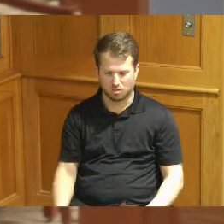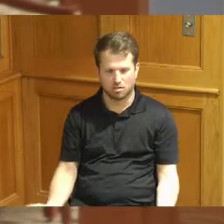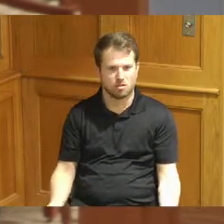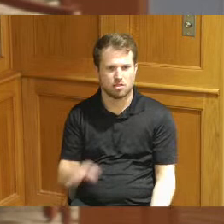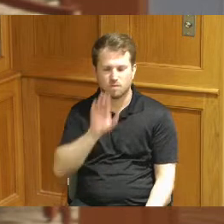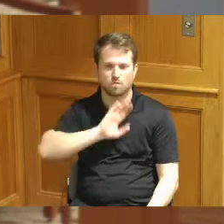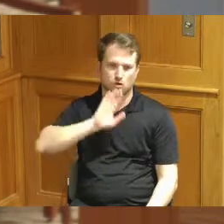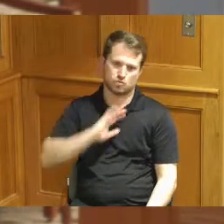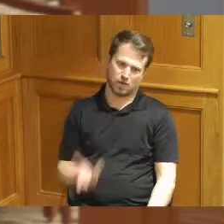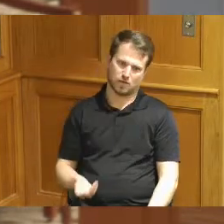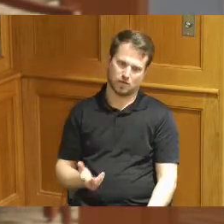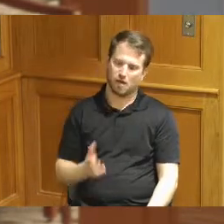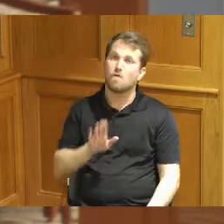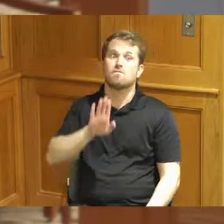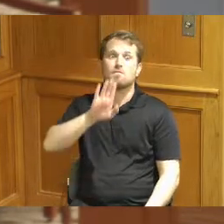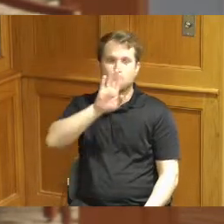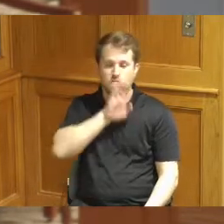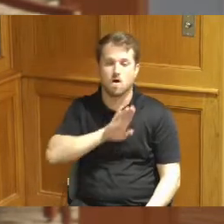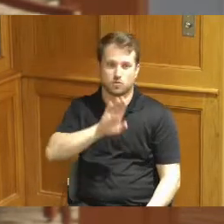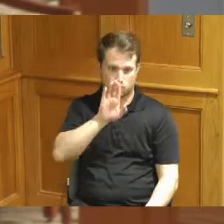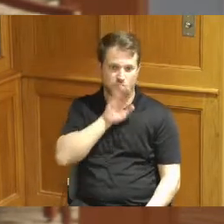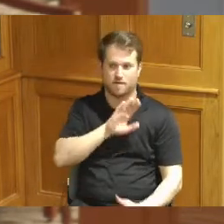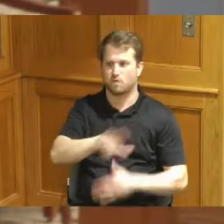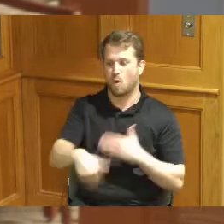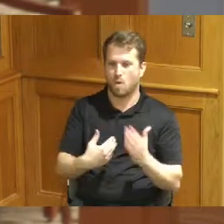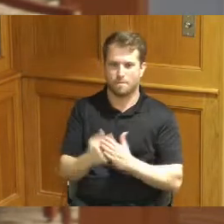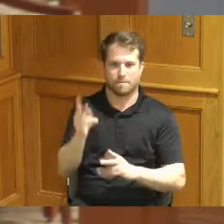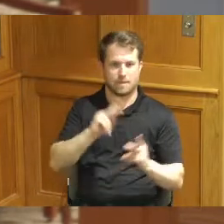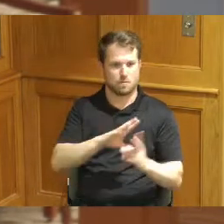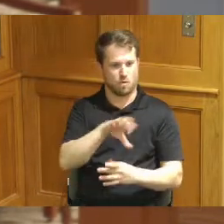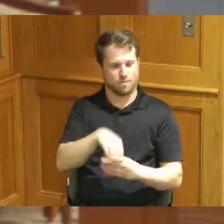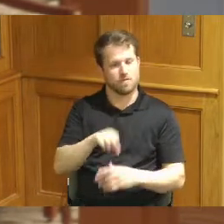you know that that's frustrating I think for everybody involved but we don't have a